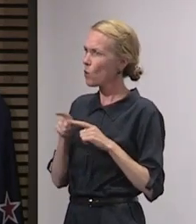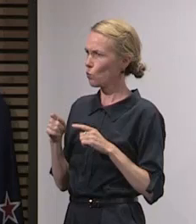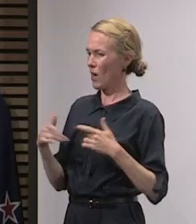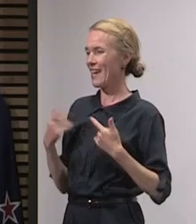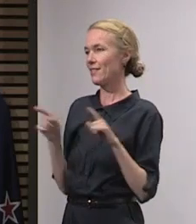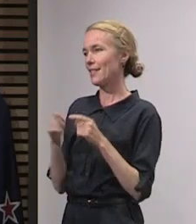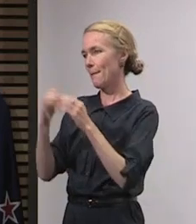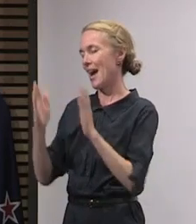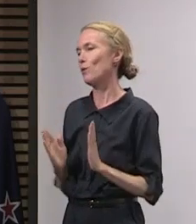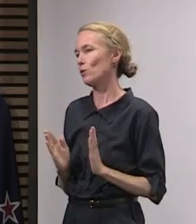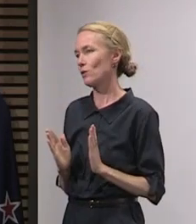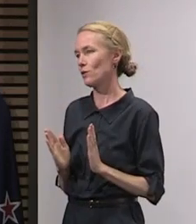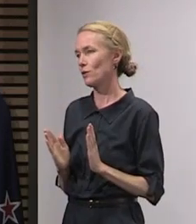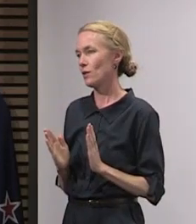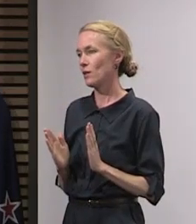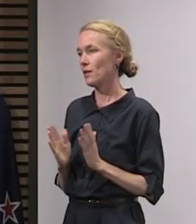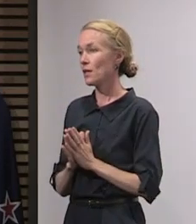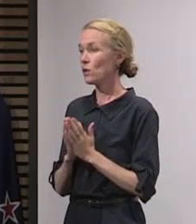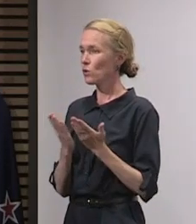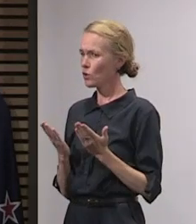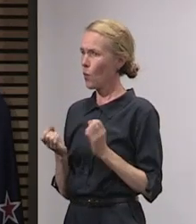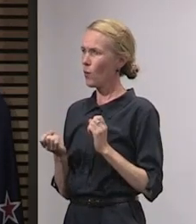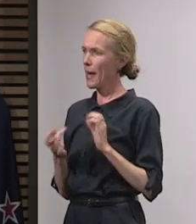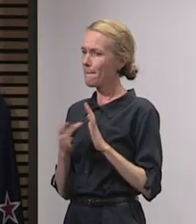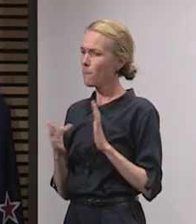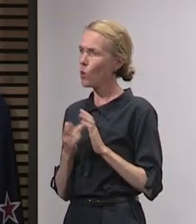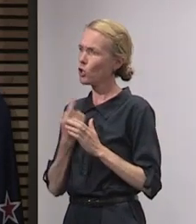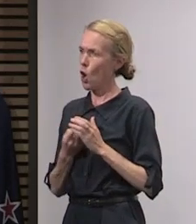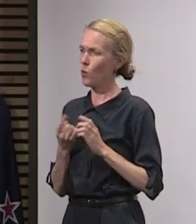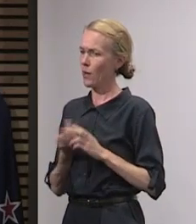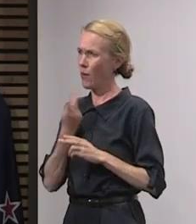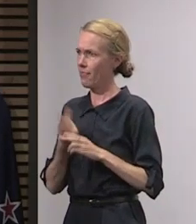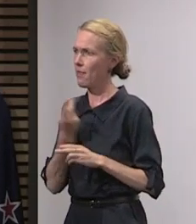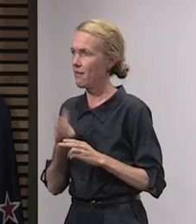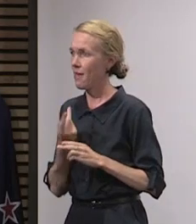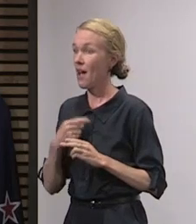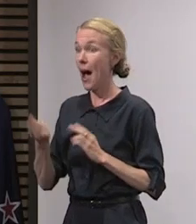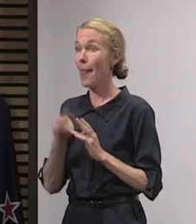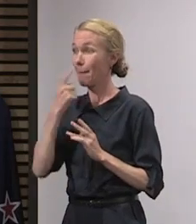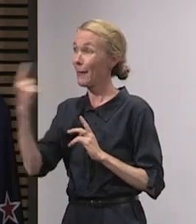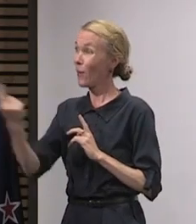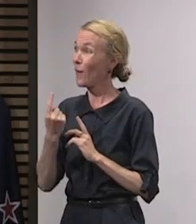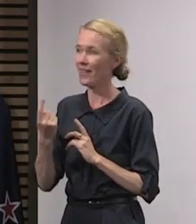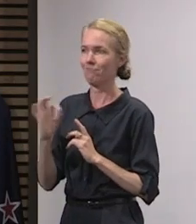know we are quite clear around what is expected of us and to make sure that we are only having close contact and